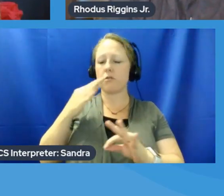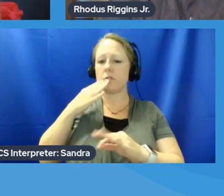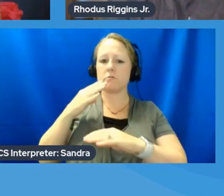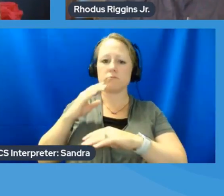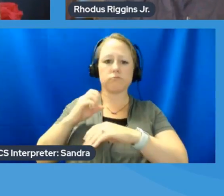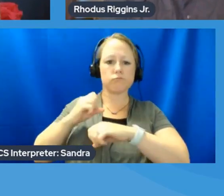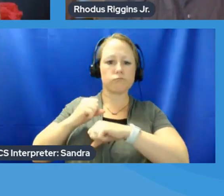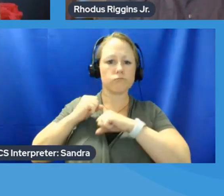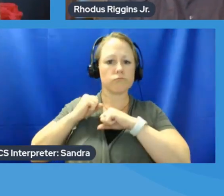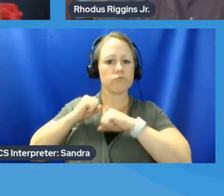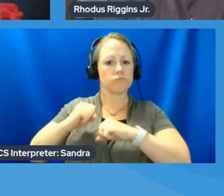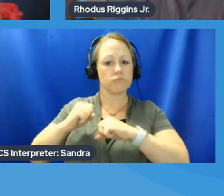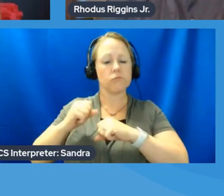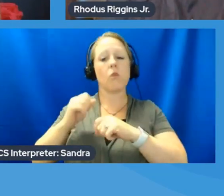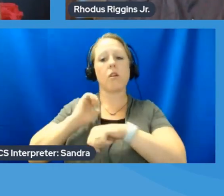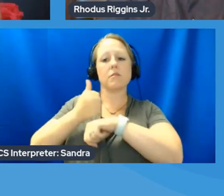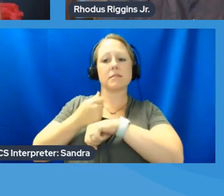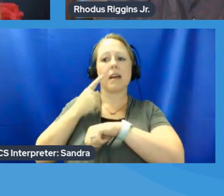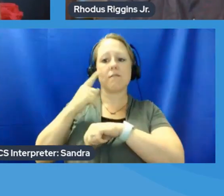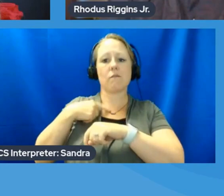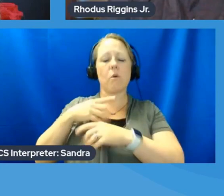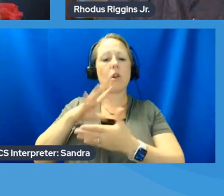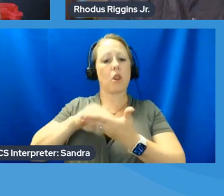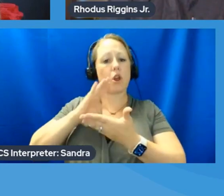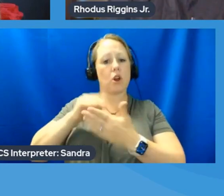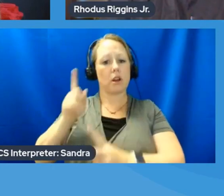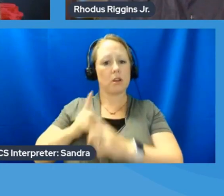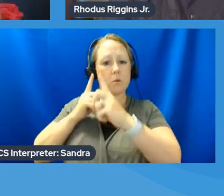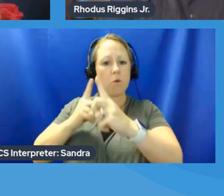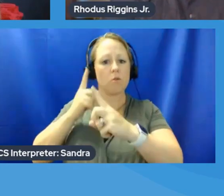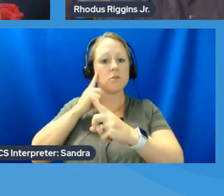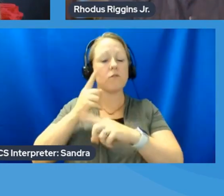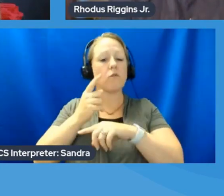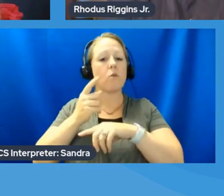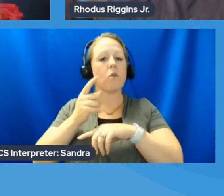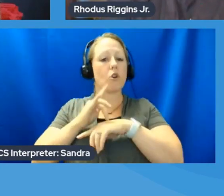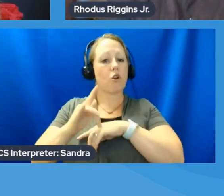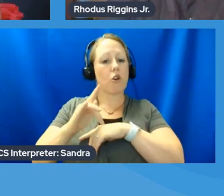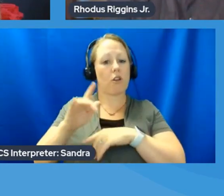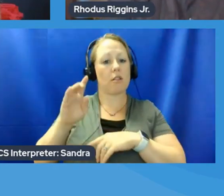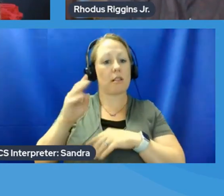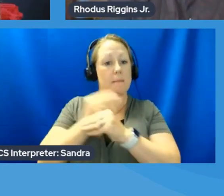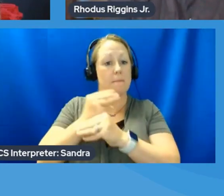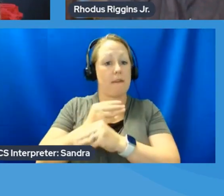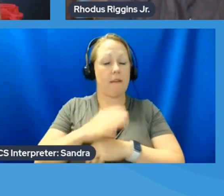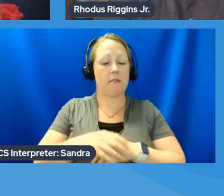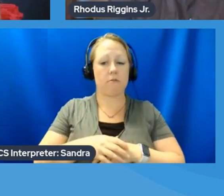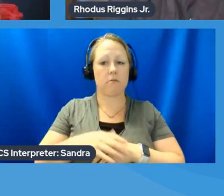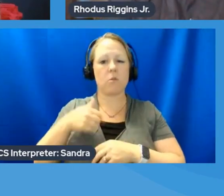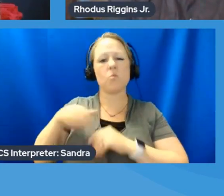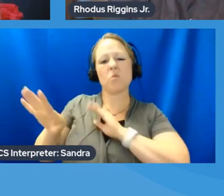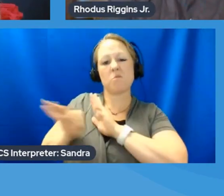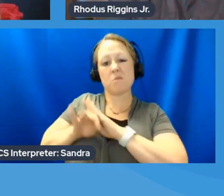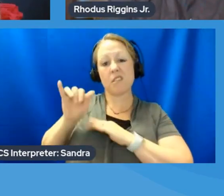for early math. And I think, you know, why we selected that is really because